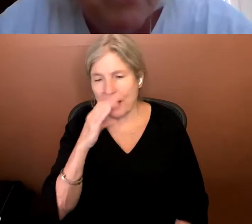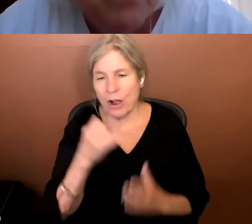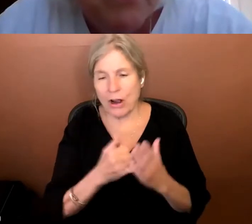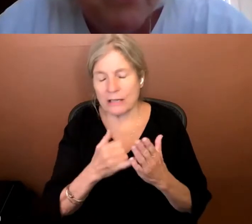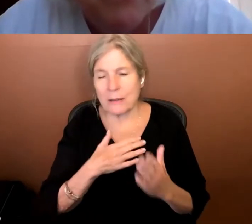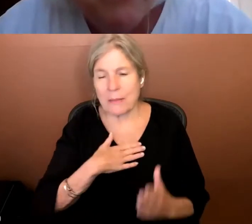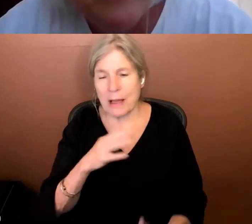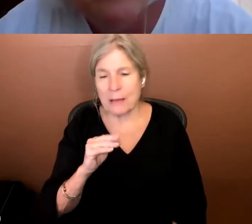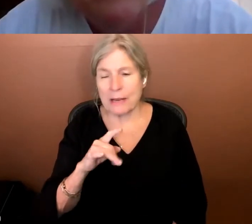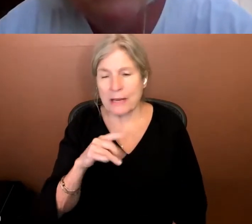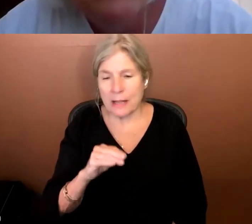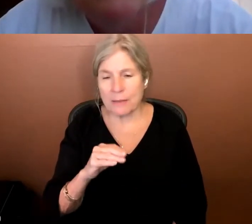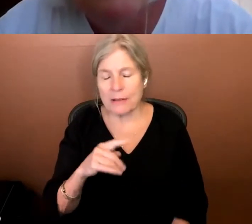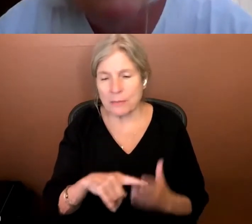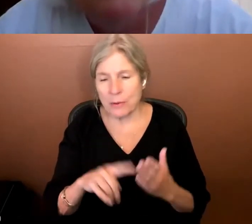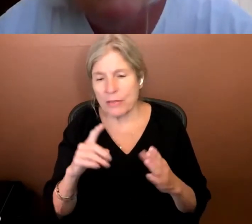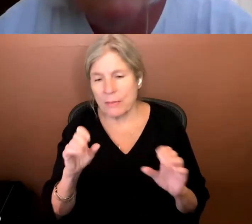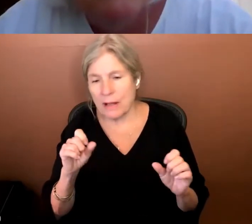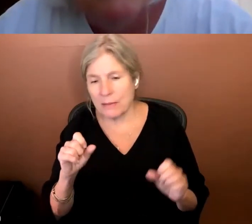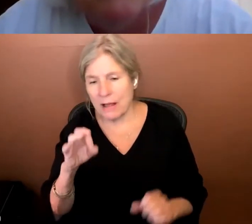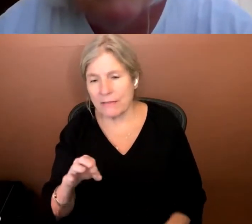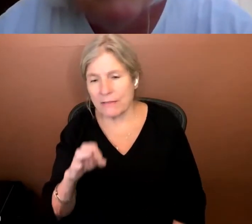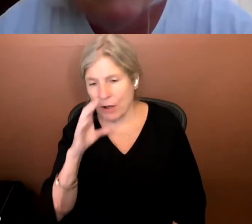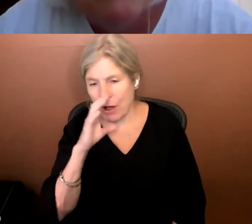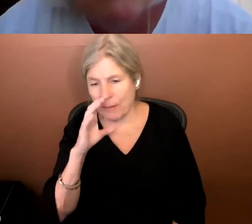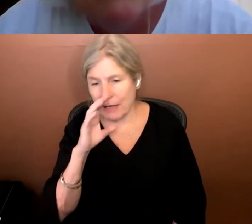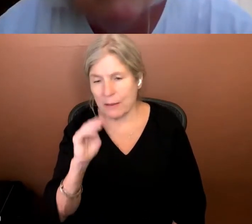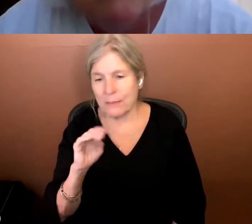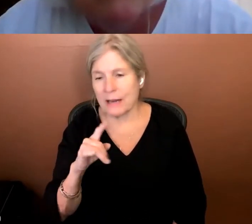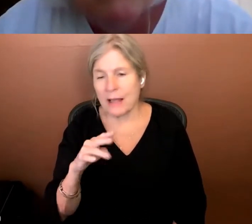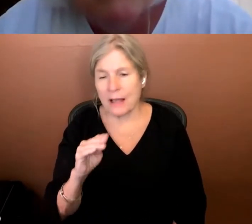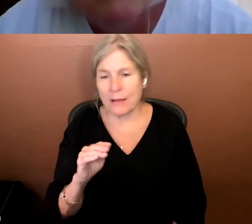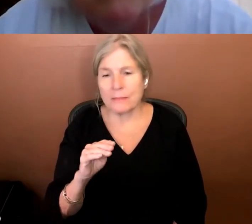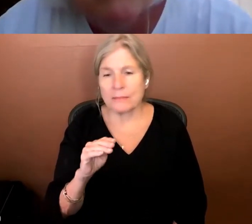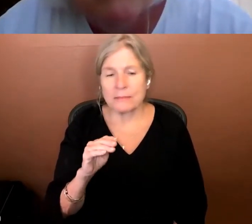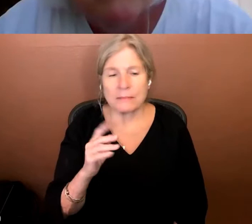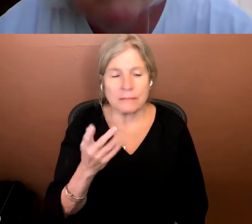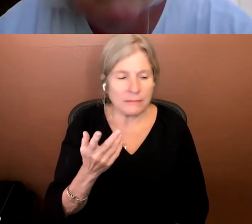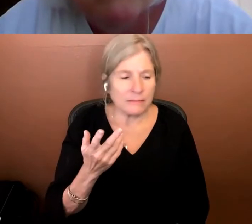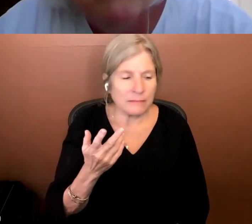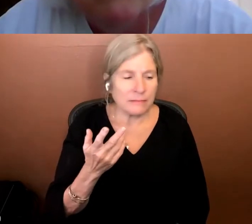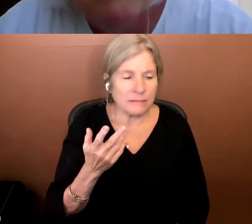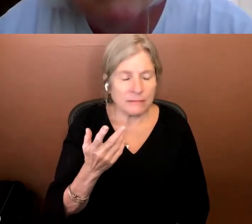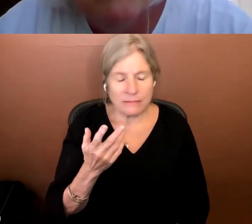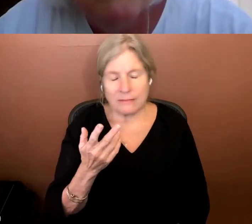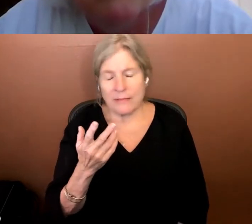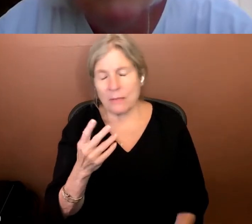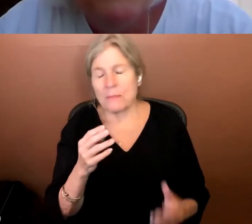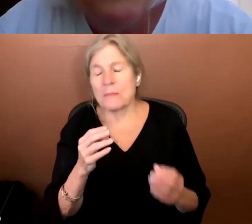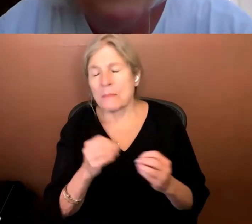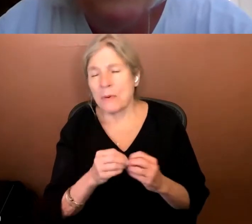I explore the possibilities of the comics medium beyond what is conventional a set of skills